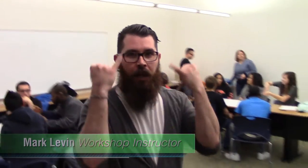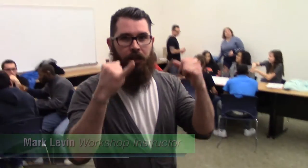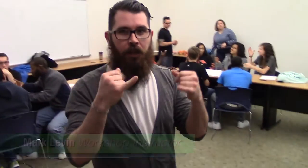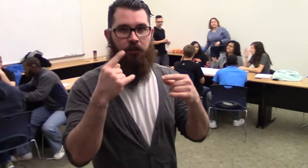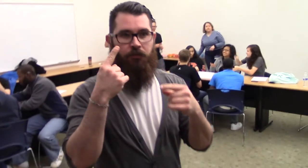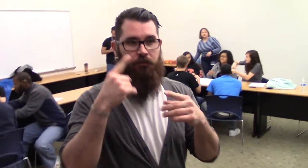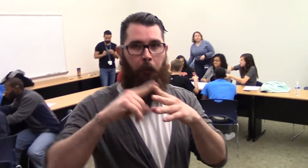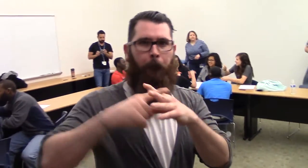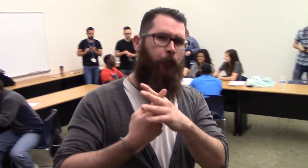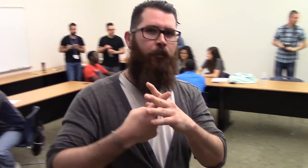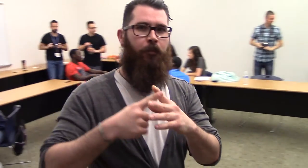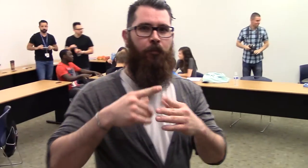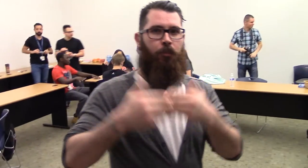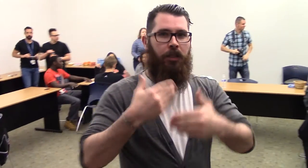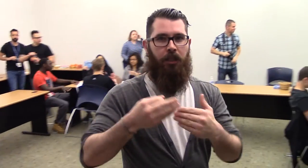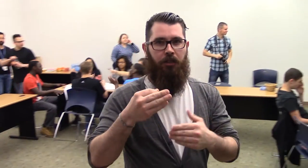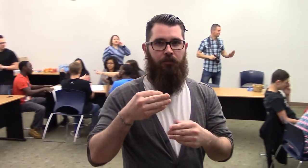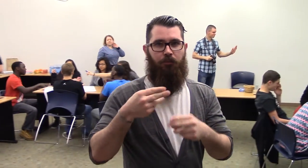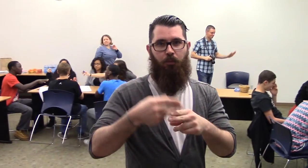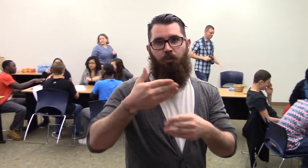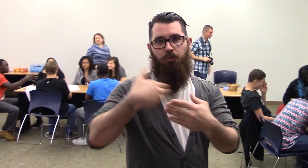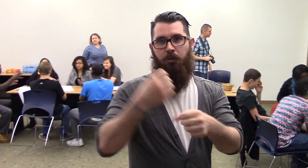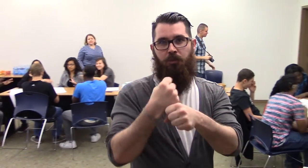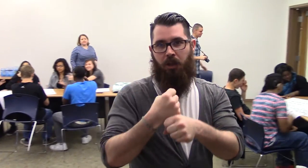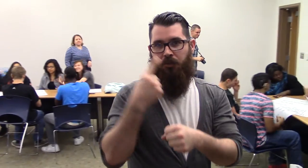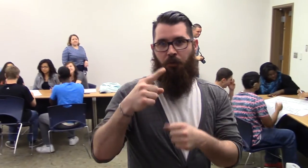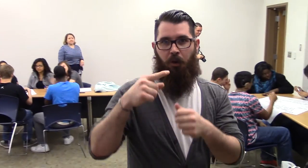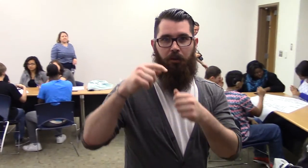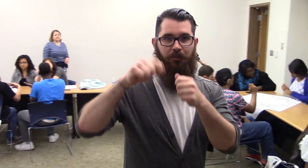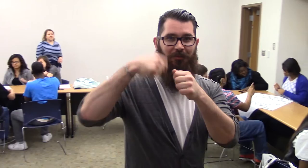This process is called pre-Production for filming.